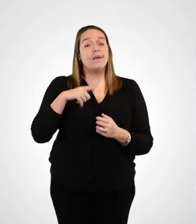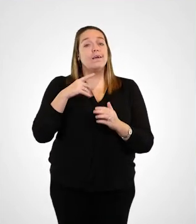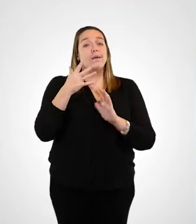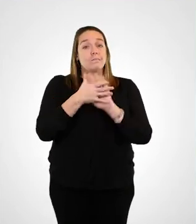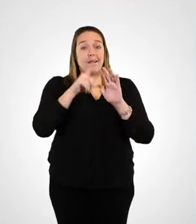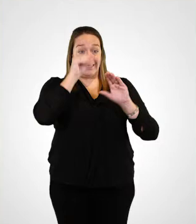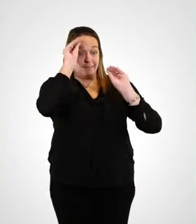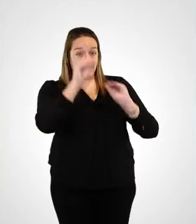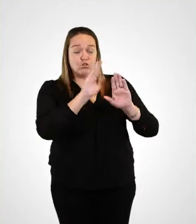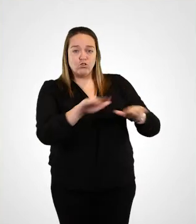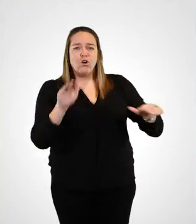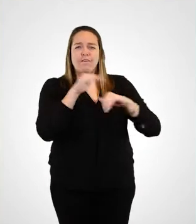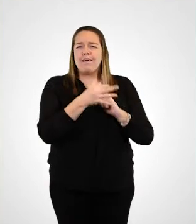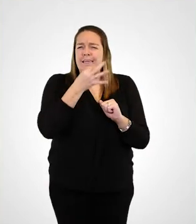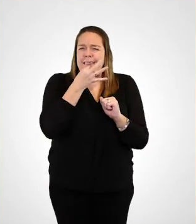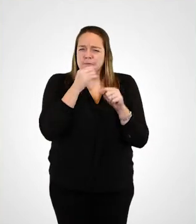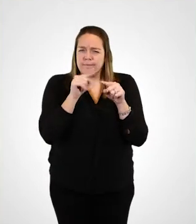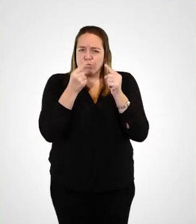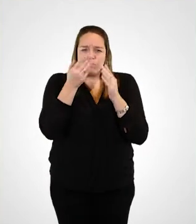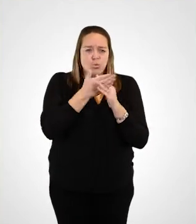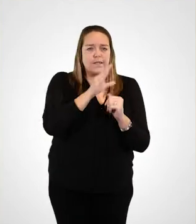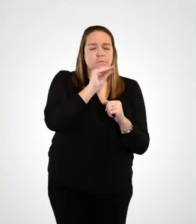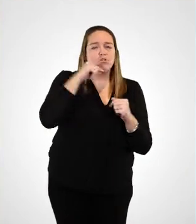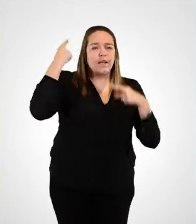that it actually teaches children about the subtle differences